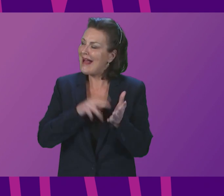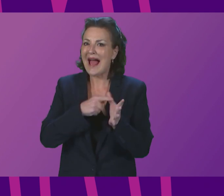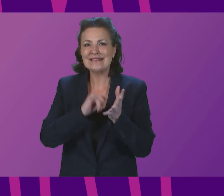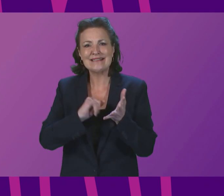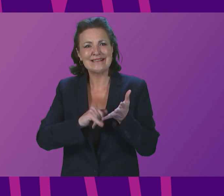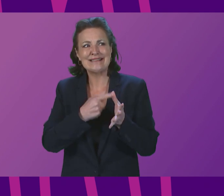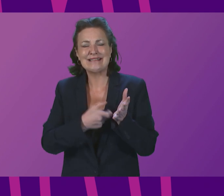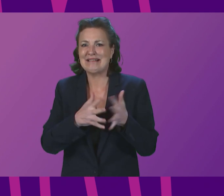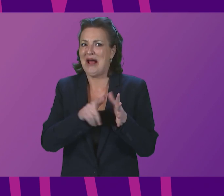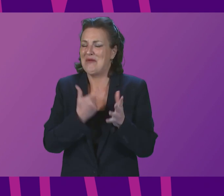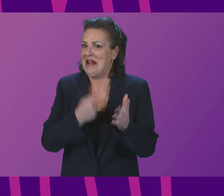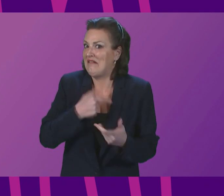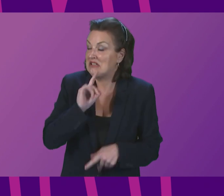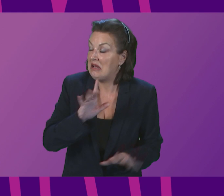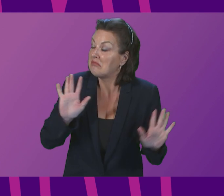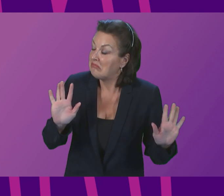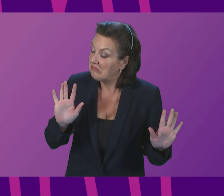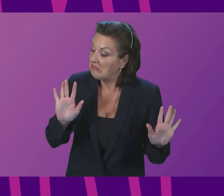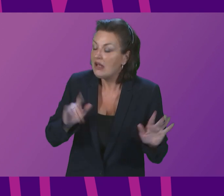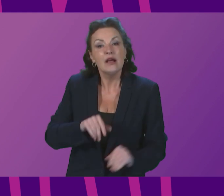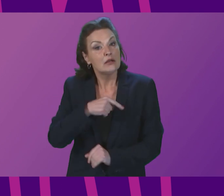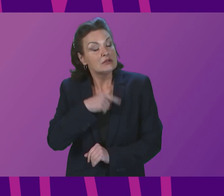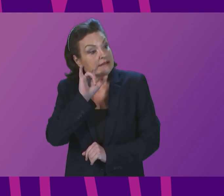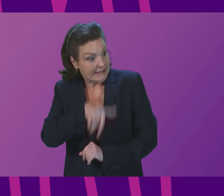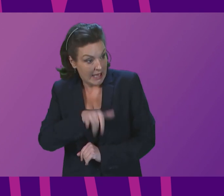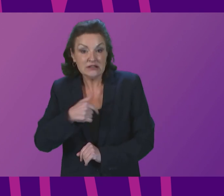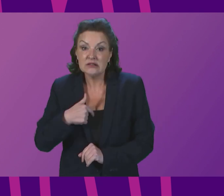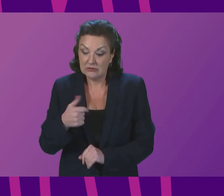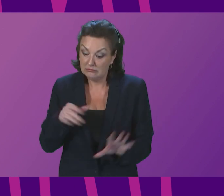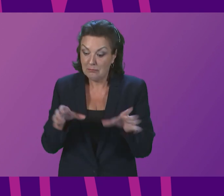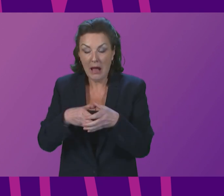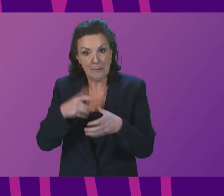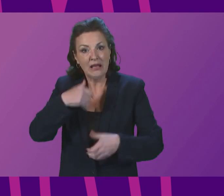Yes, my party has been in government for some time, which is why people in Scotland do not